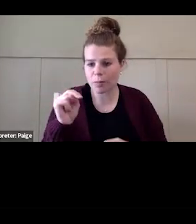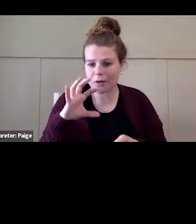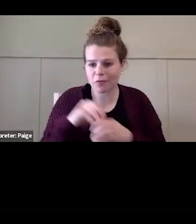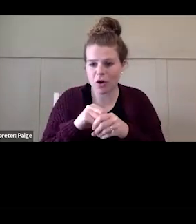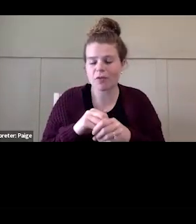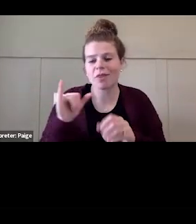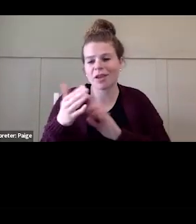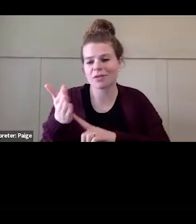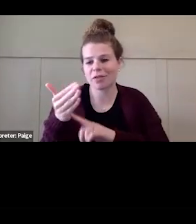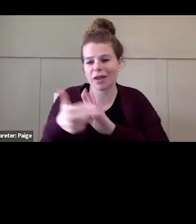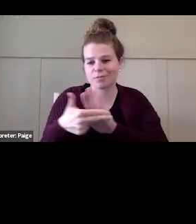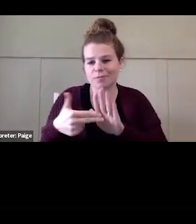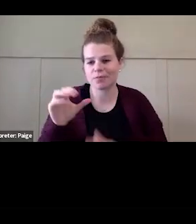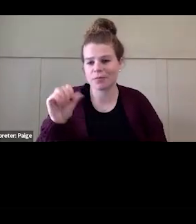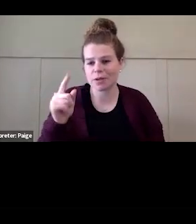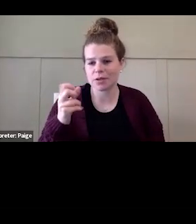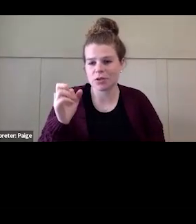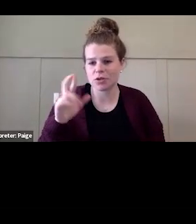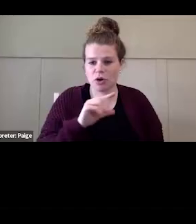and that's what we refer to as STAR-eligible,